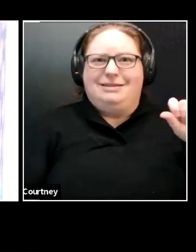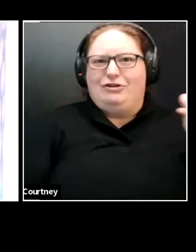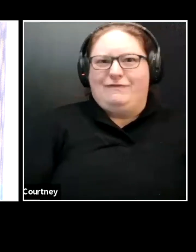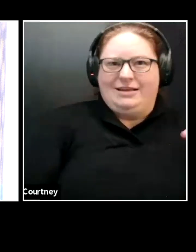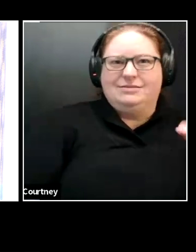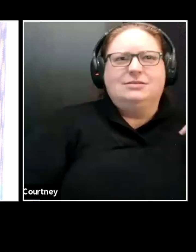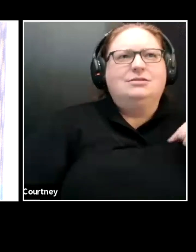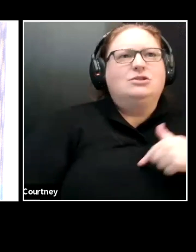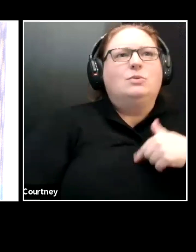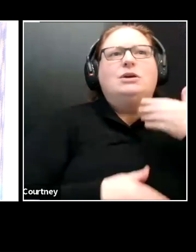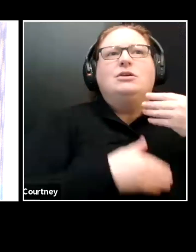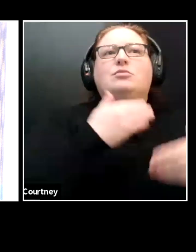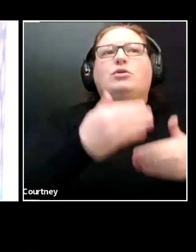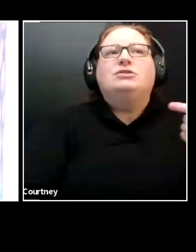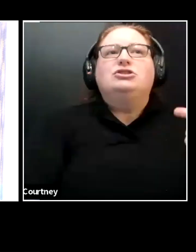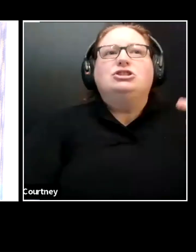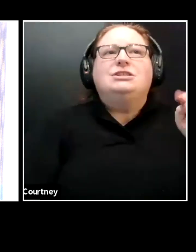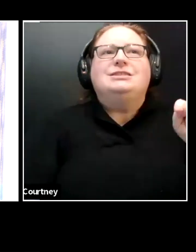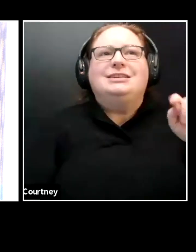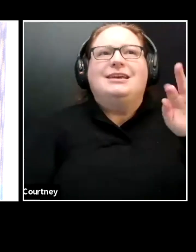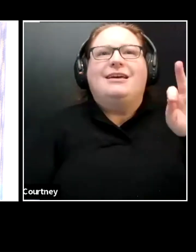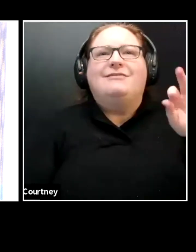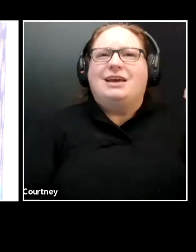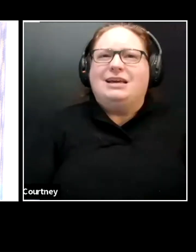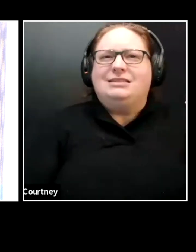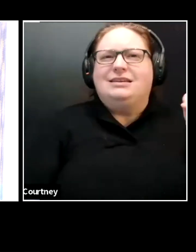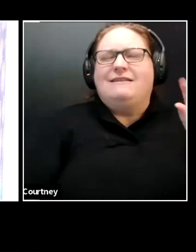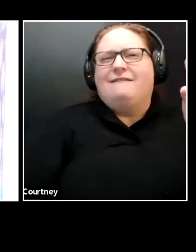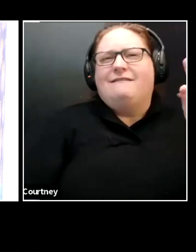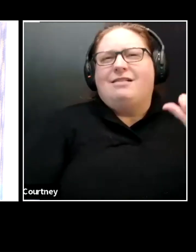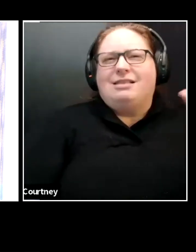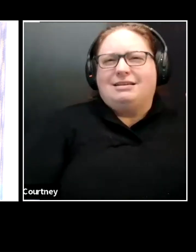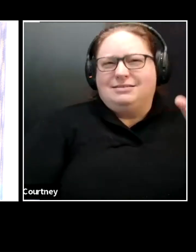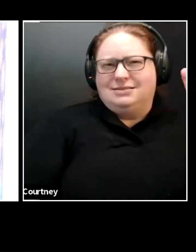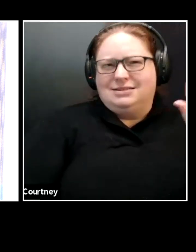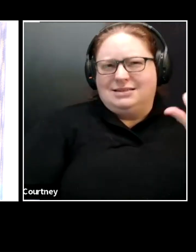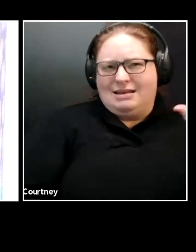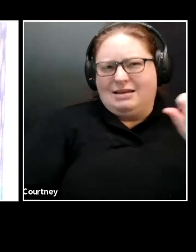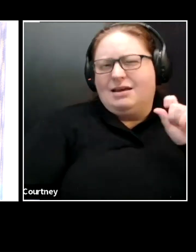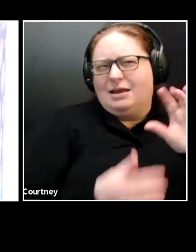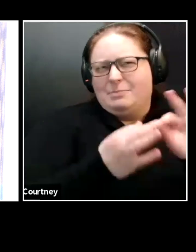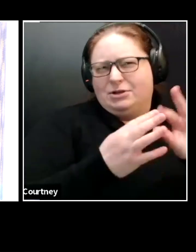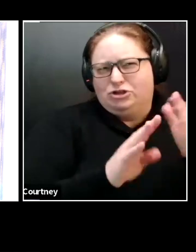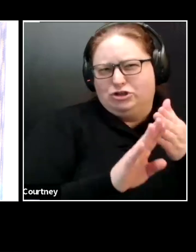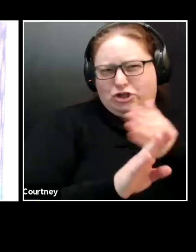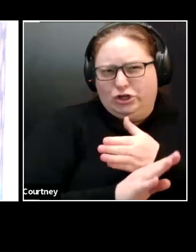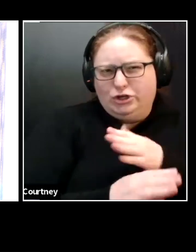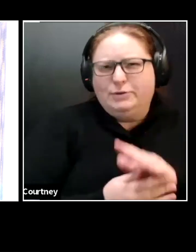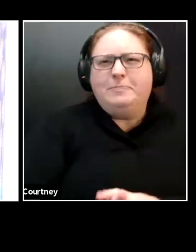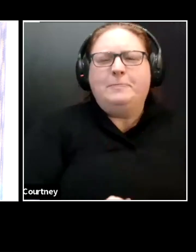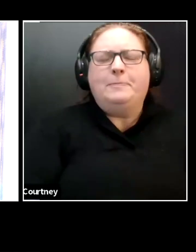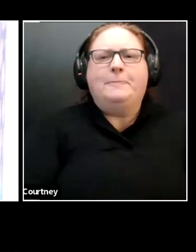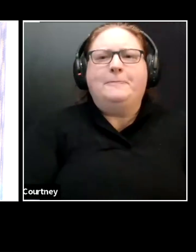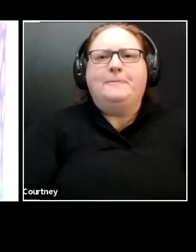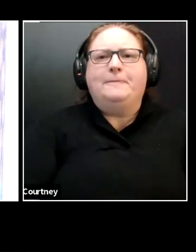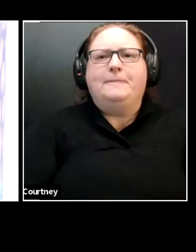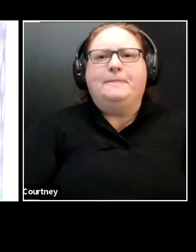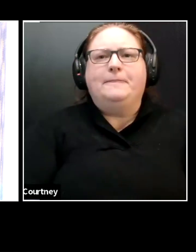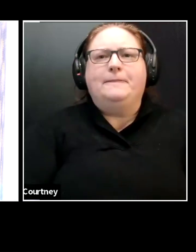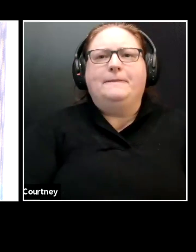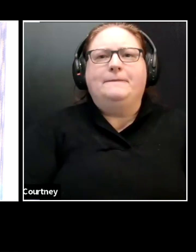GTFS flex data that I mentioned earlier um in order to um uh be able to to calculate access